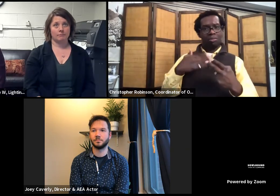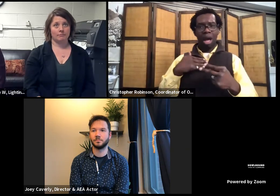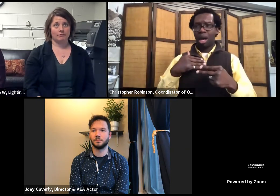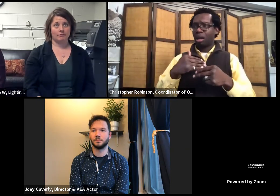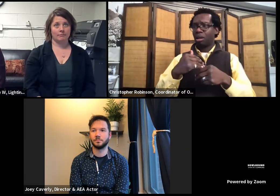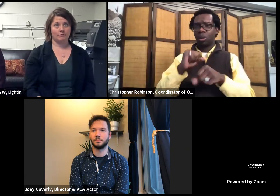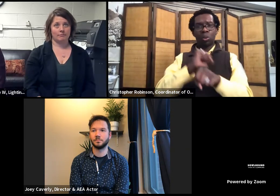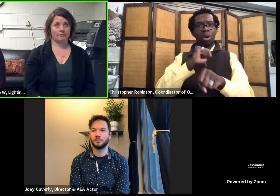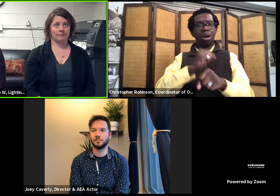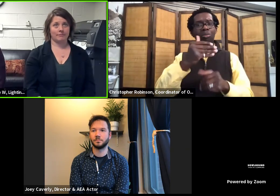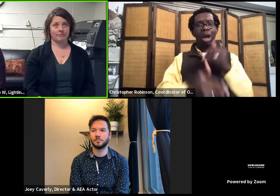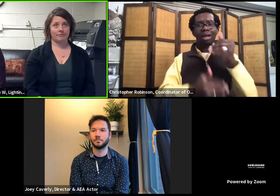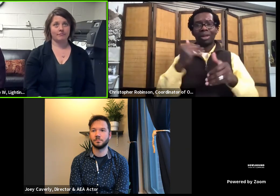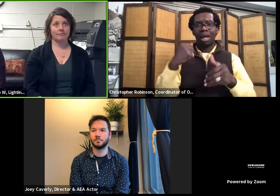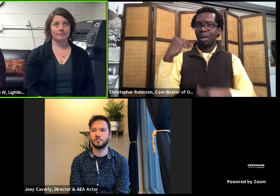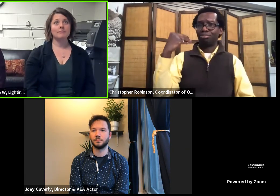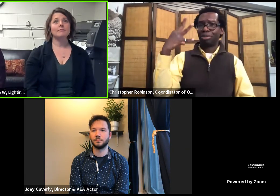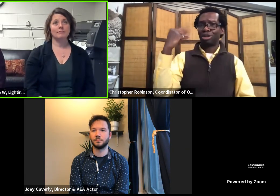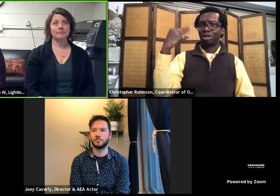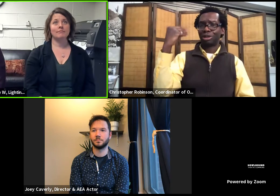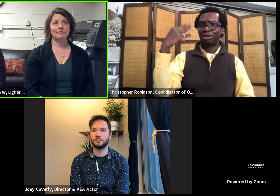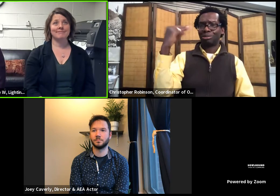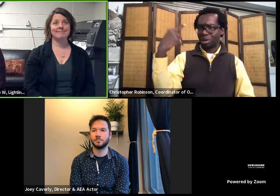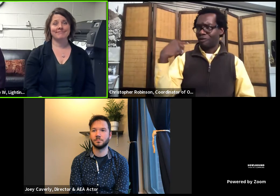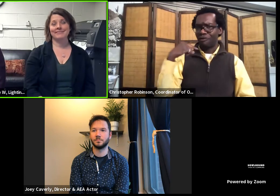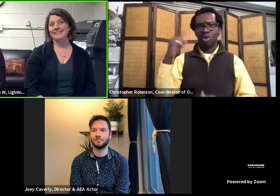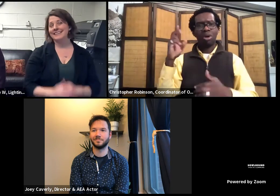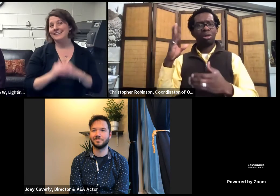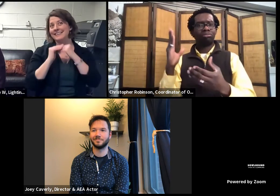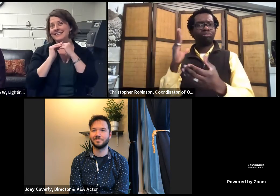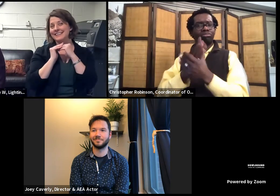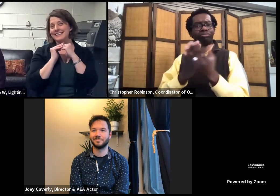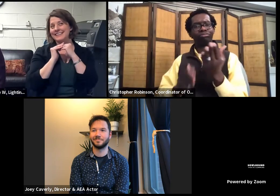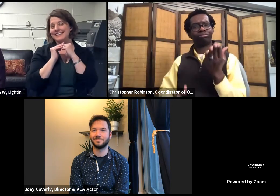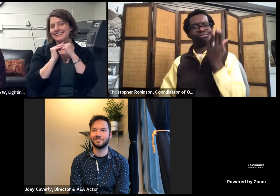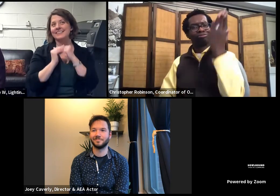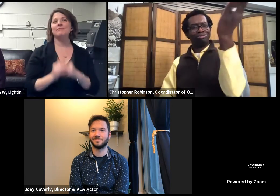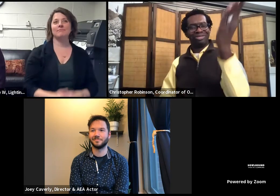and let people come and watch their process, and do a photo shoot,